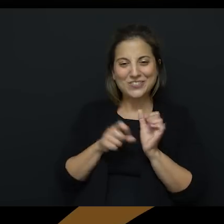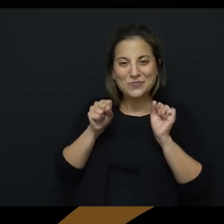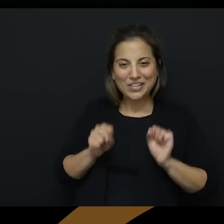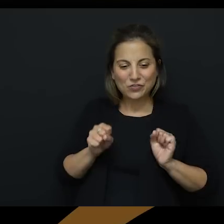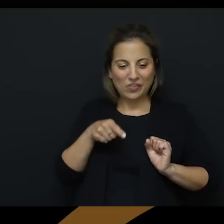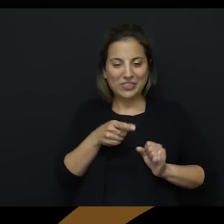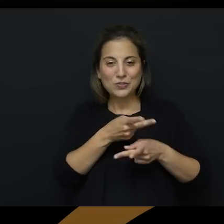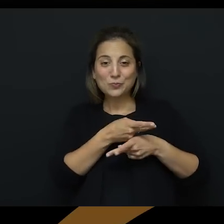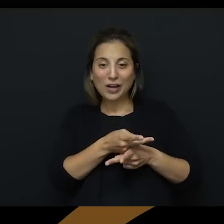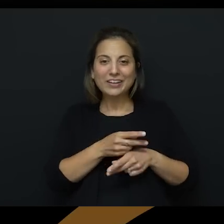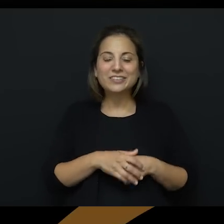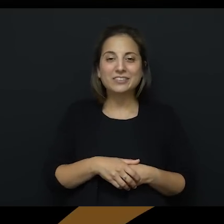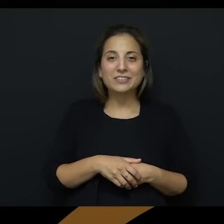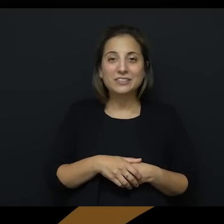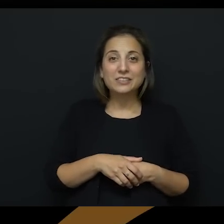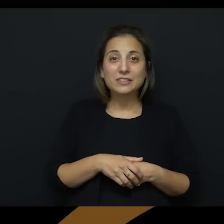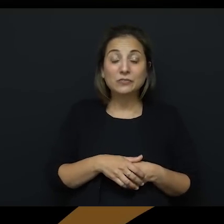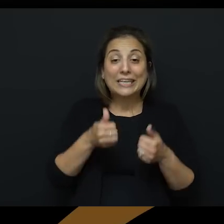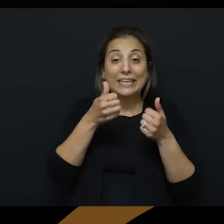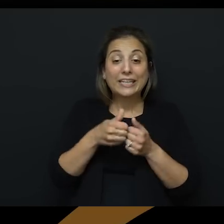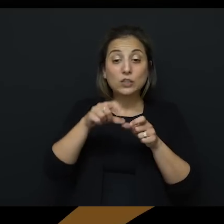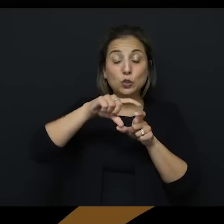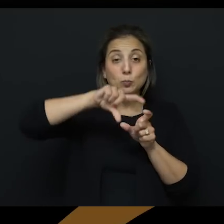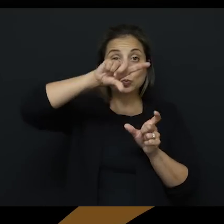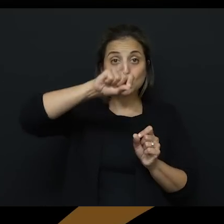Thank you again for recognizing the potential of this product.